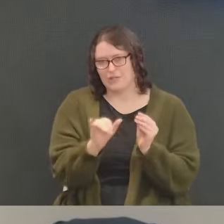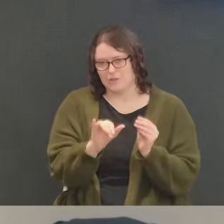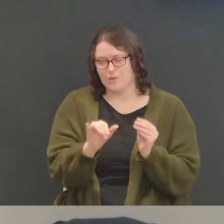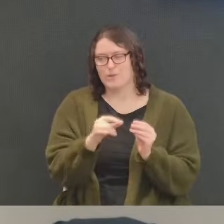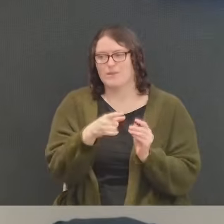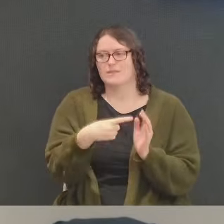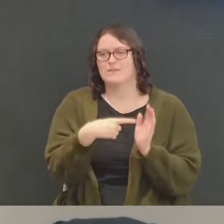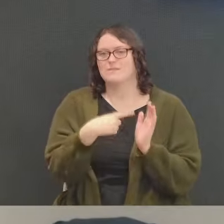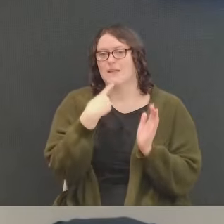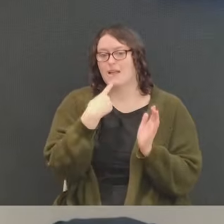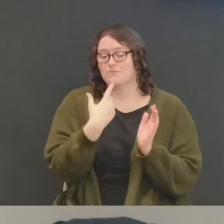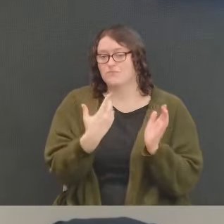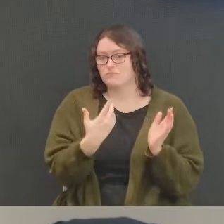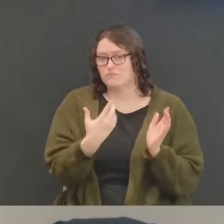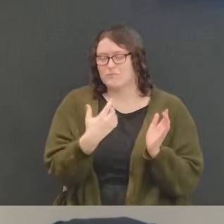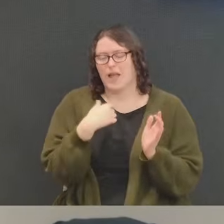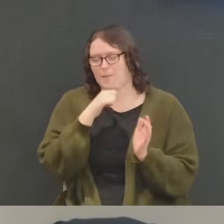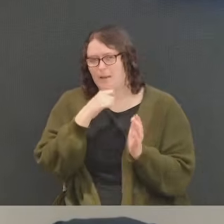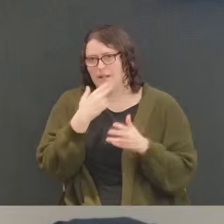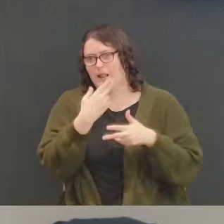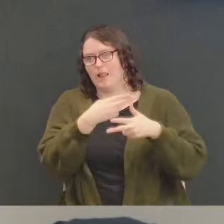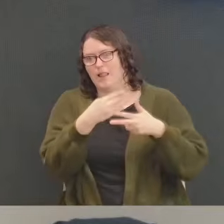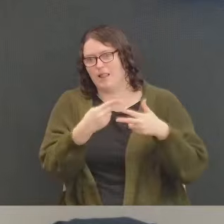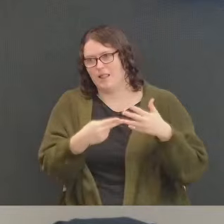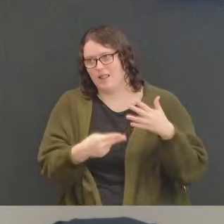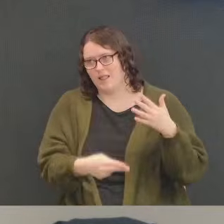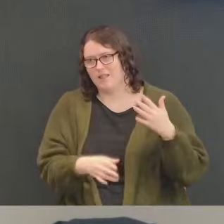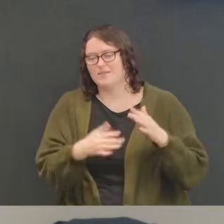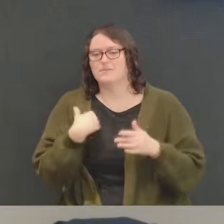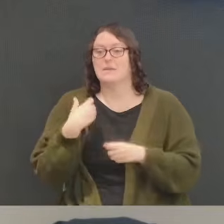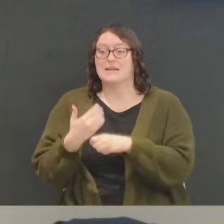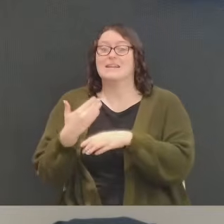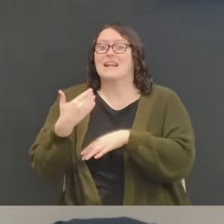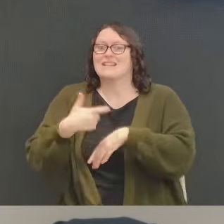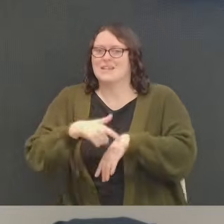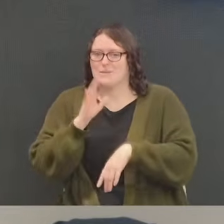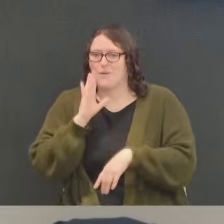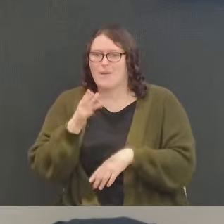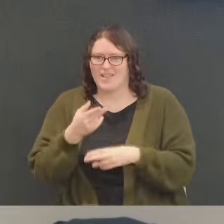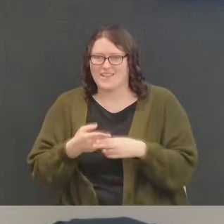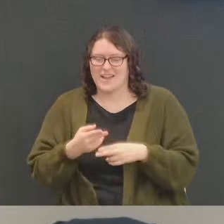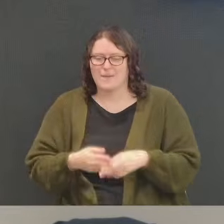will be and I won't name them all. I'll do it the next time. But about four groups that are coming